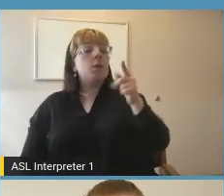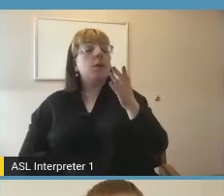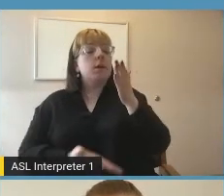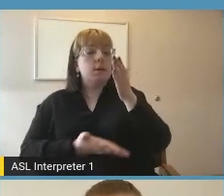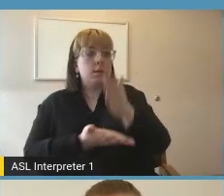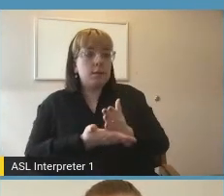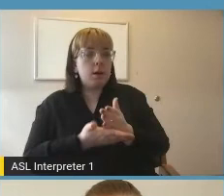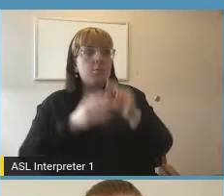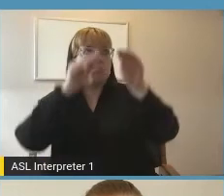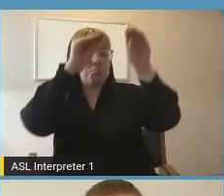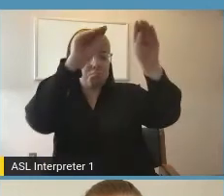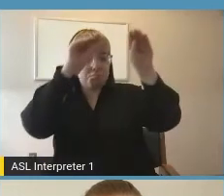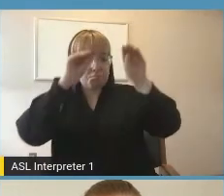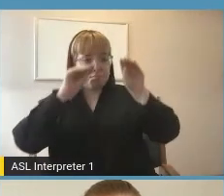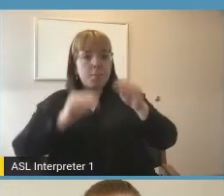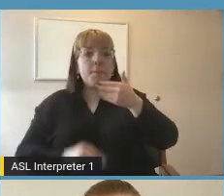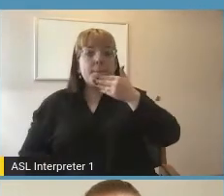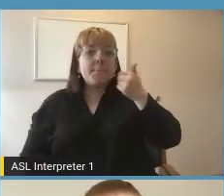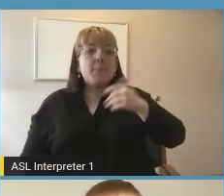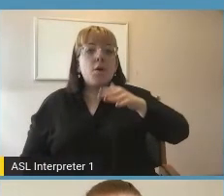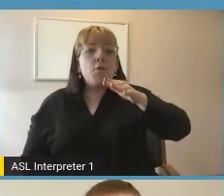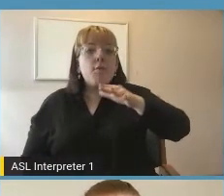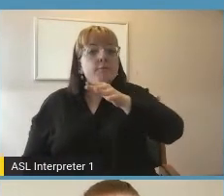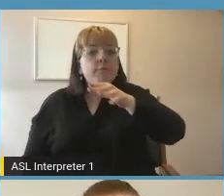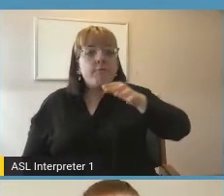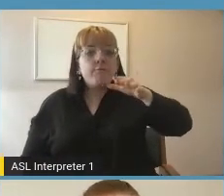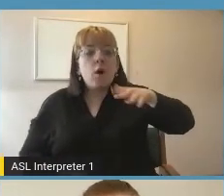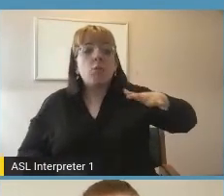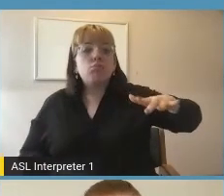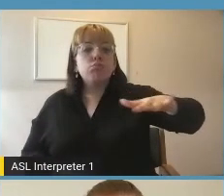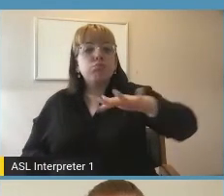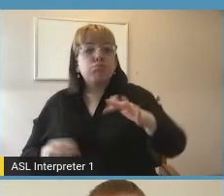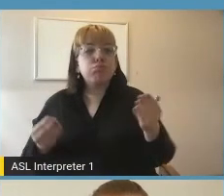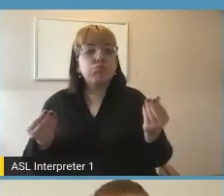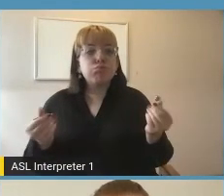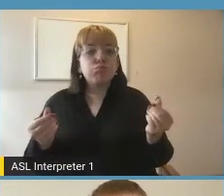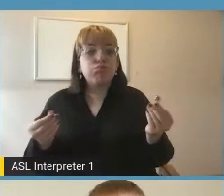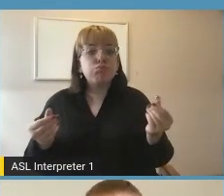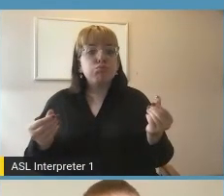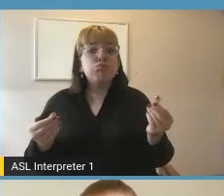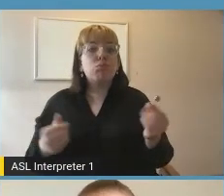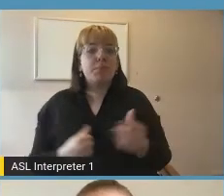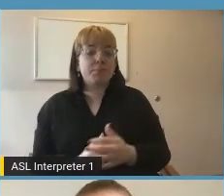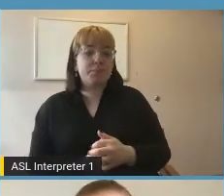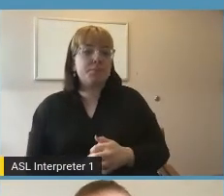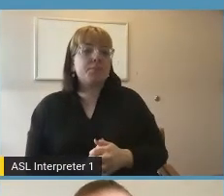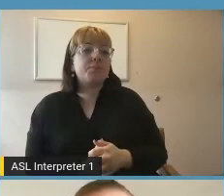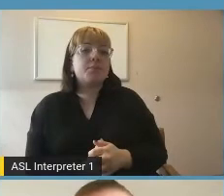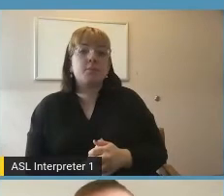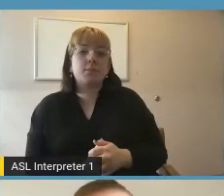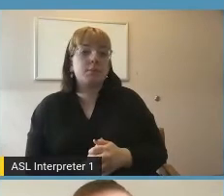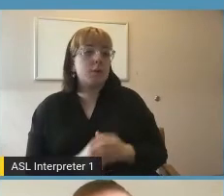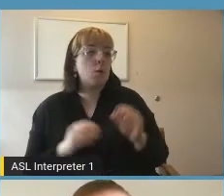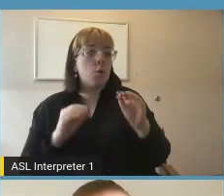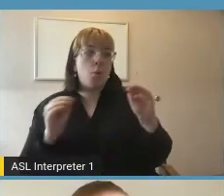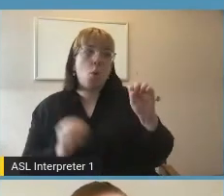was much better farmland and the bay here is so shallow there is no sharks for many